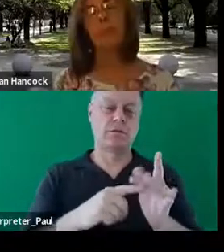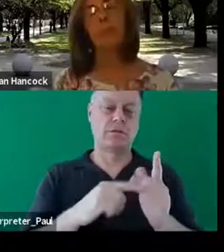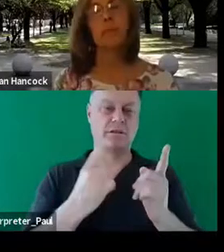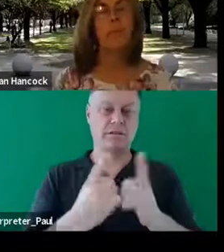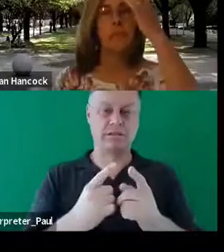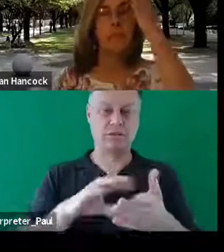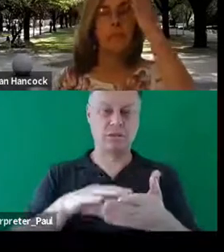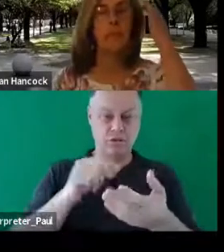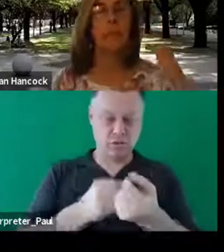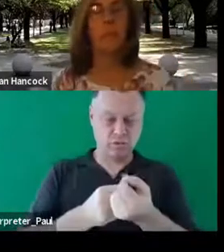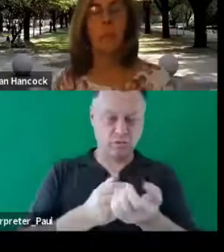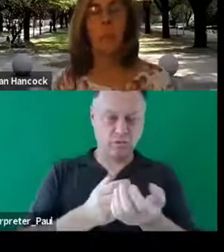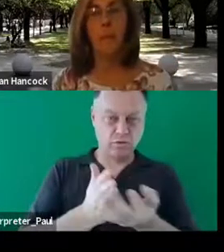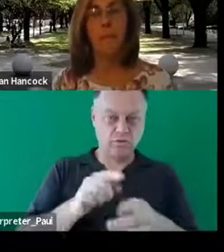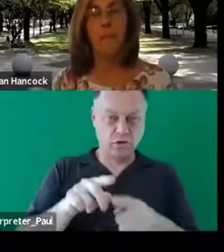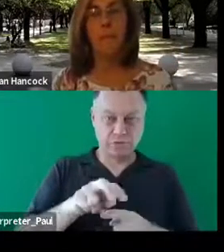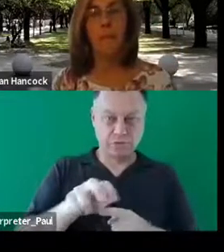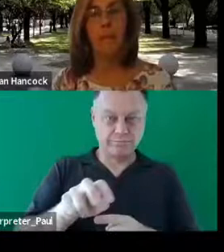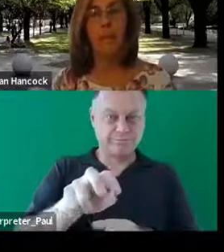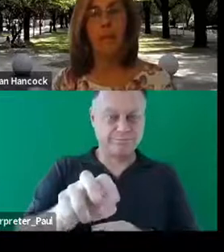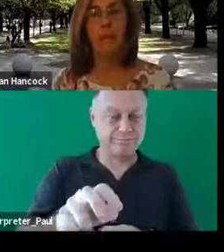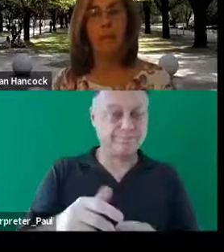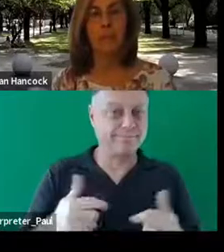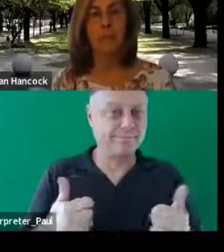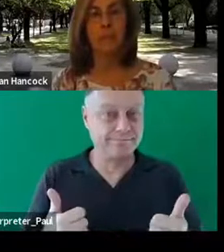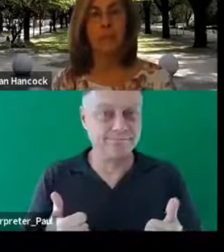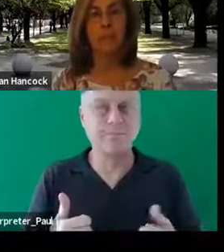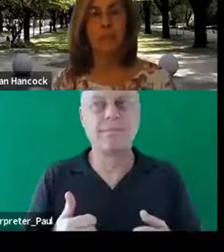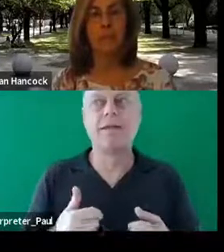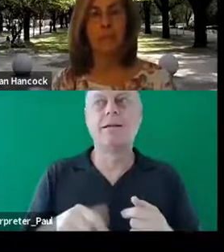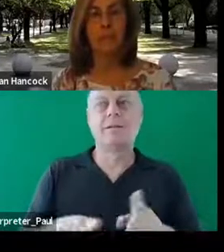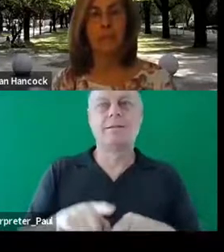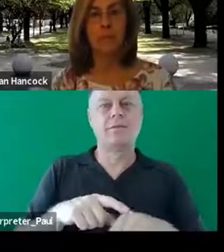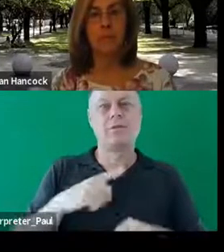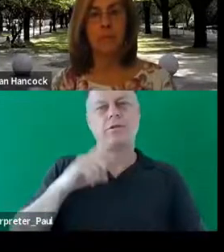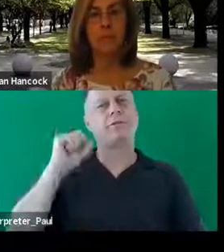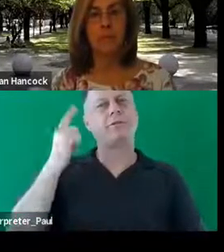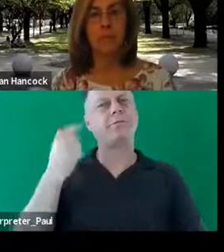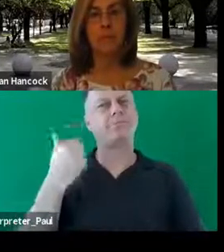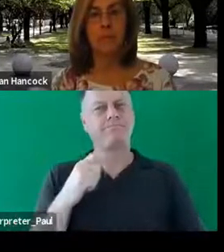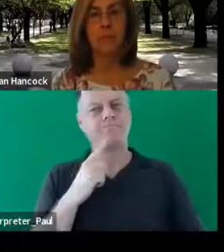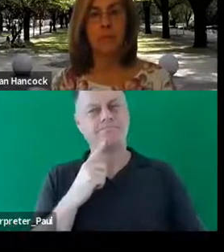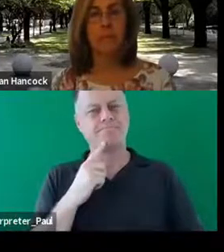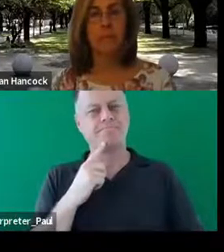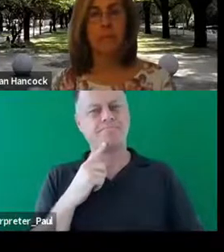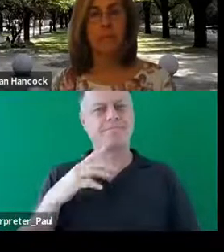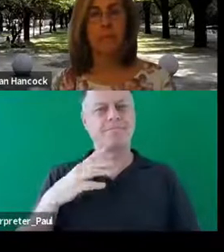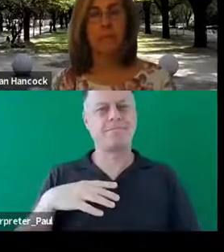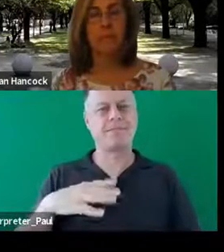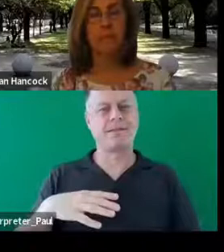learning journey, we’ve also really leveraged on it being a real research strength at USQ